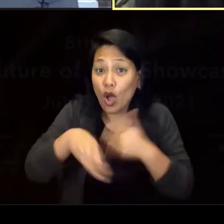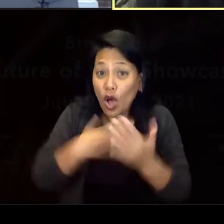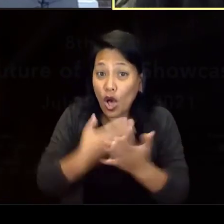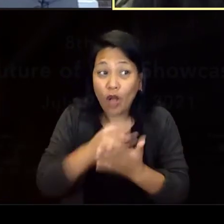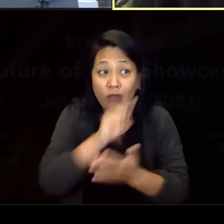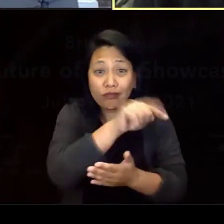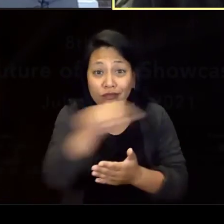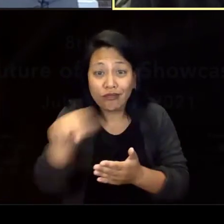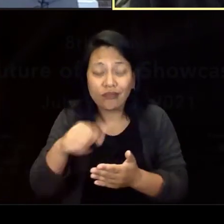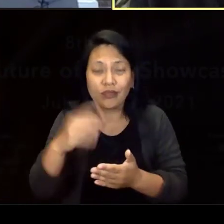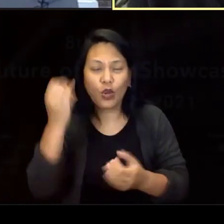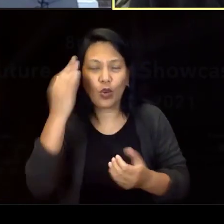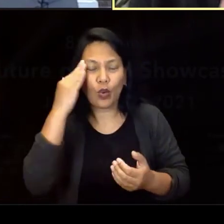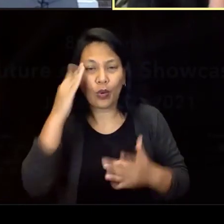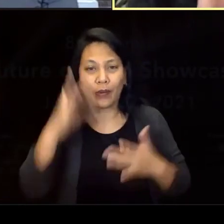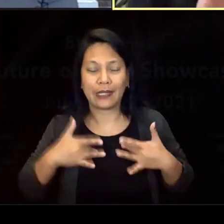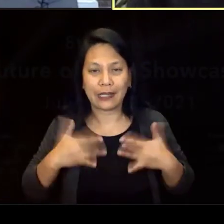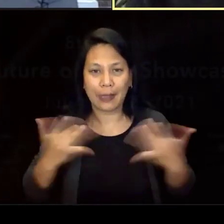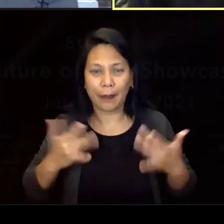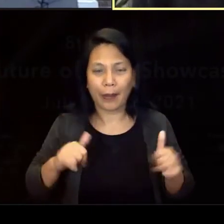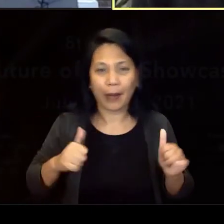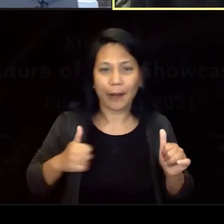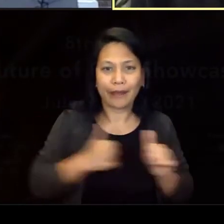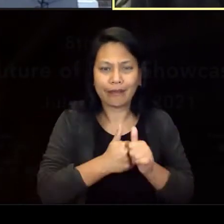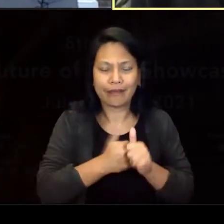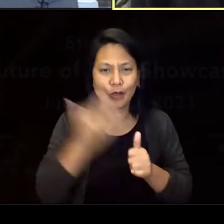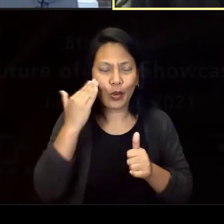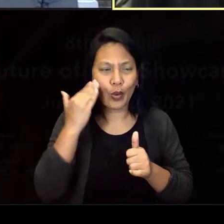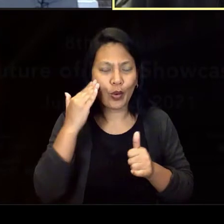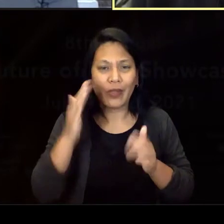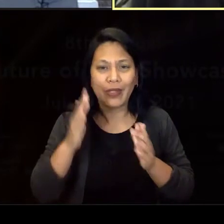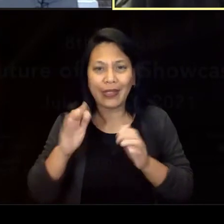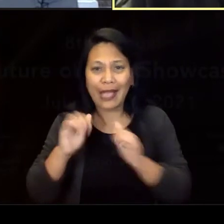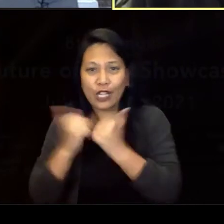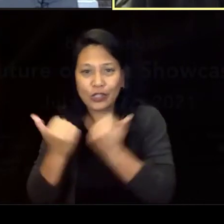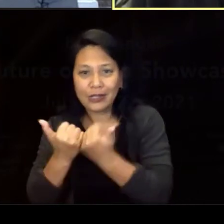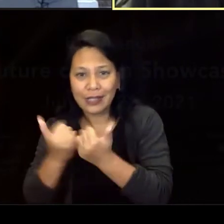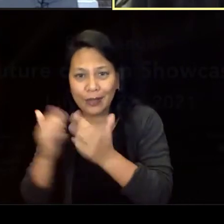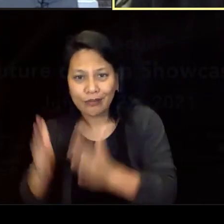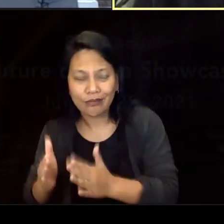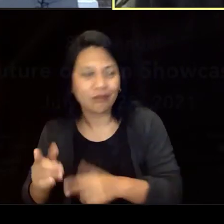speed agents, casting, you know, producers, everyone.